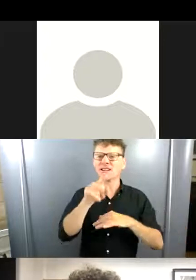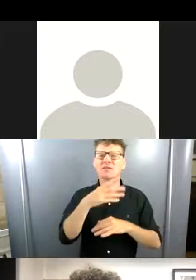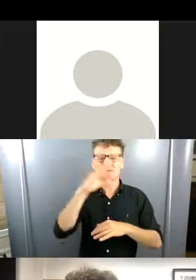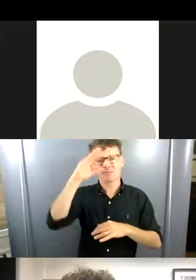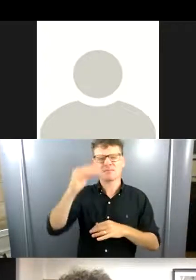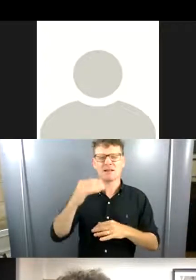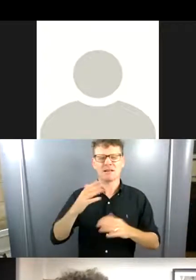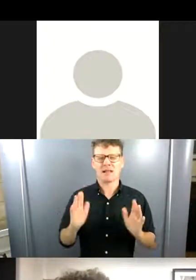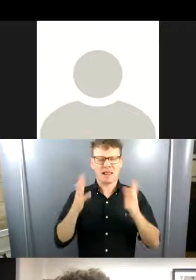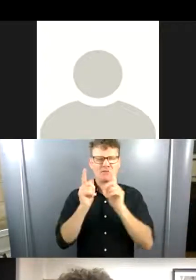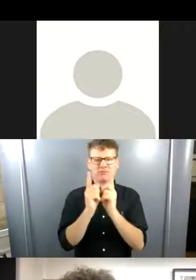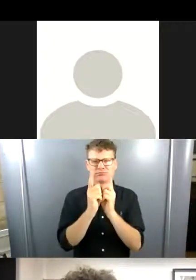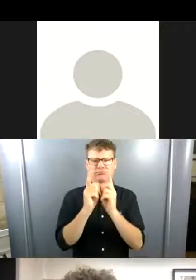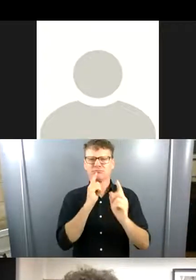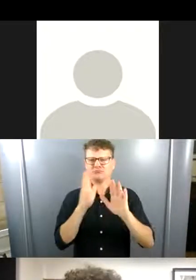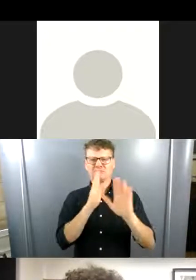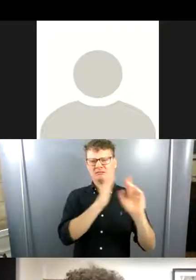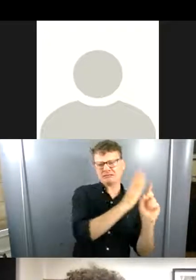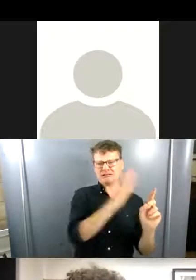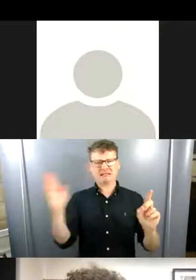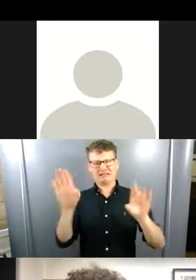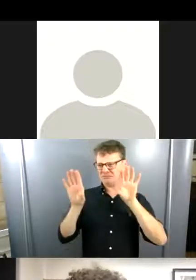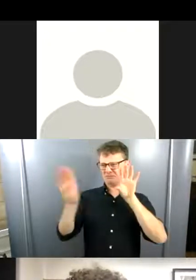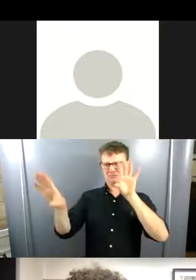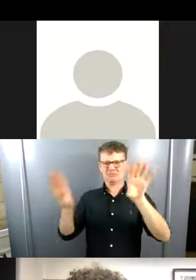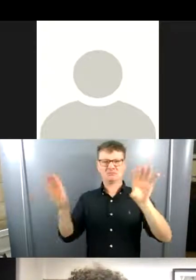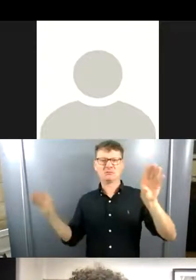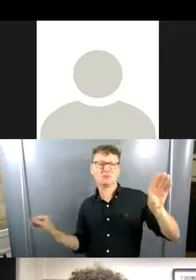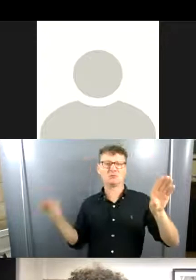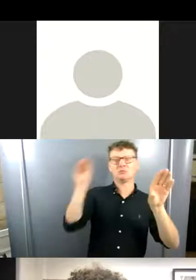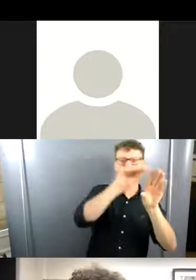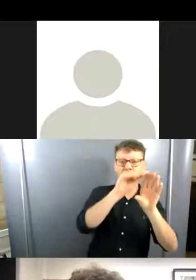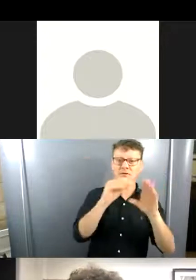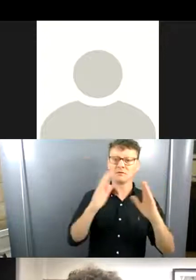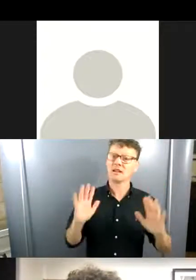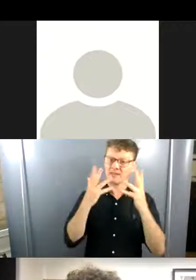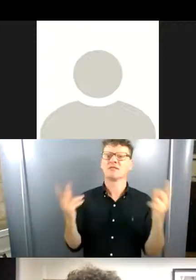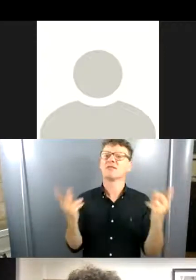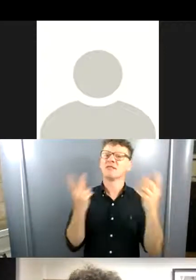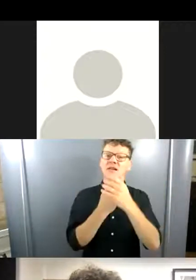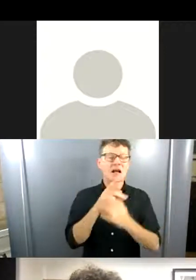Yolŋu-matha is the main language but for whatever reason he never learned to speak Mawng he only